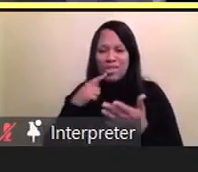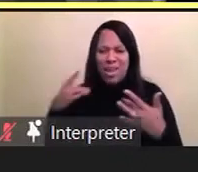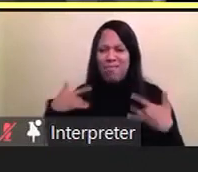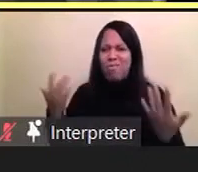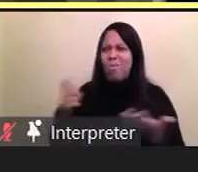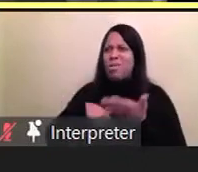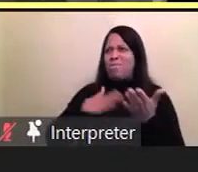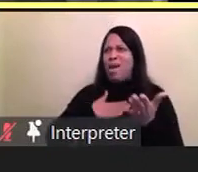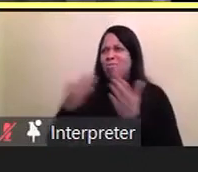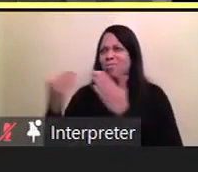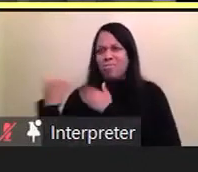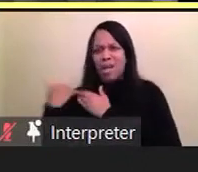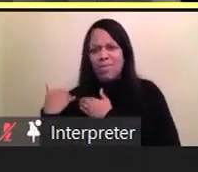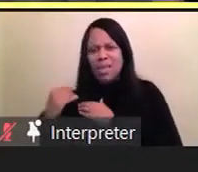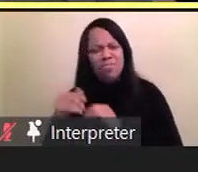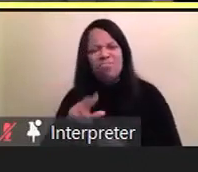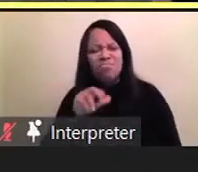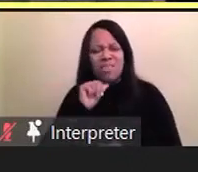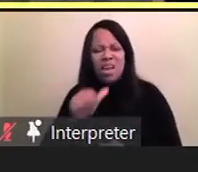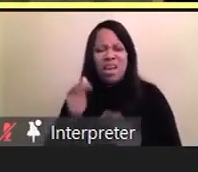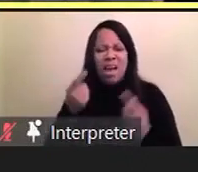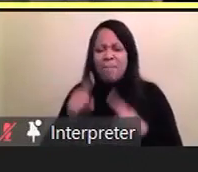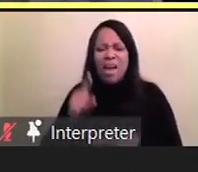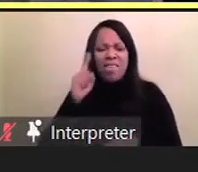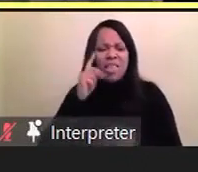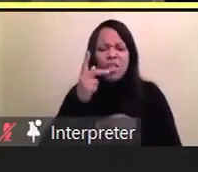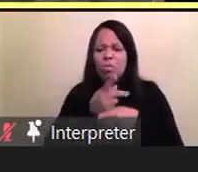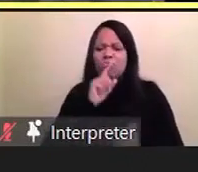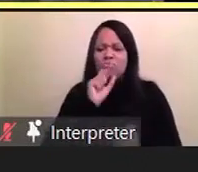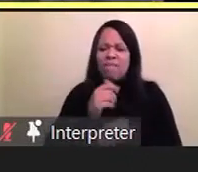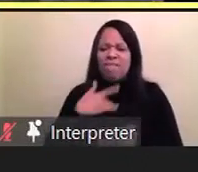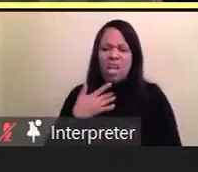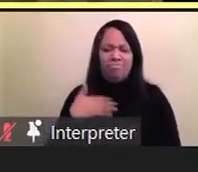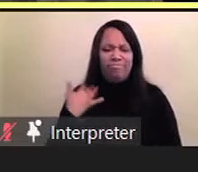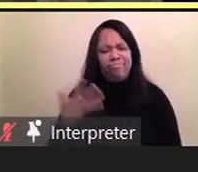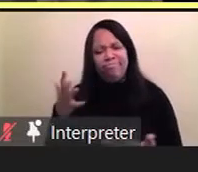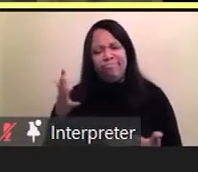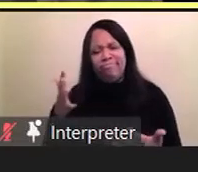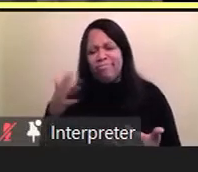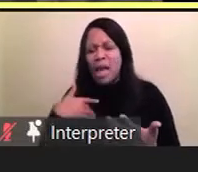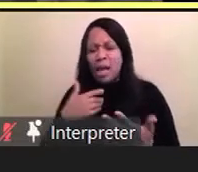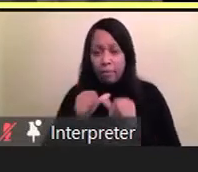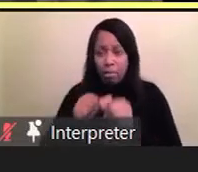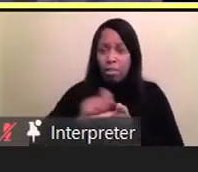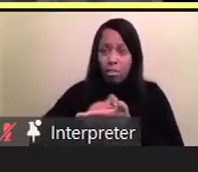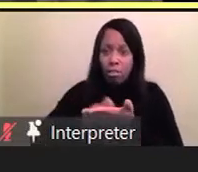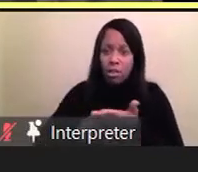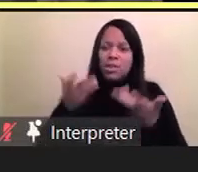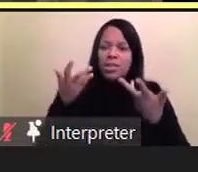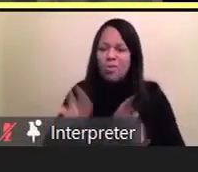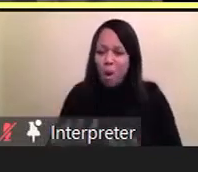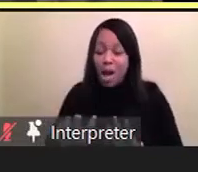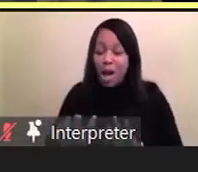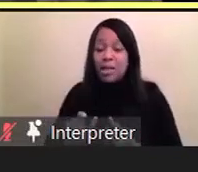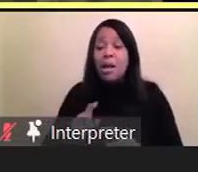I think the supervisor basically said, enough's enough. And I'm not going to do it. The two applicants were then rejected for employment.